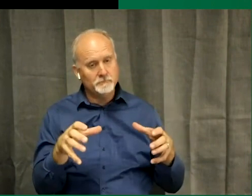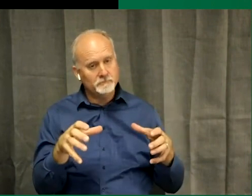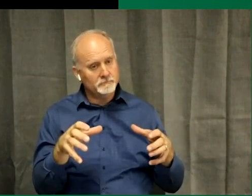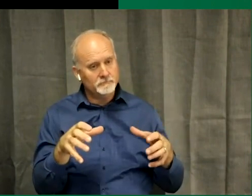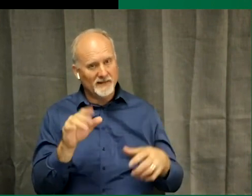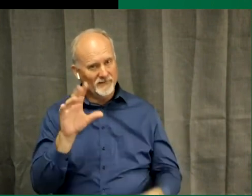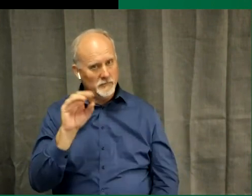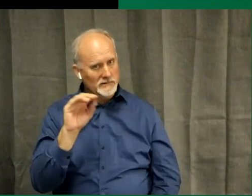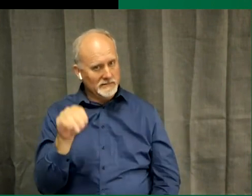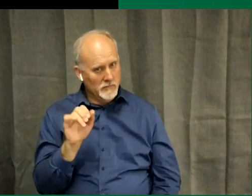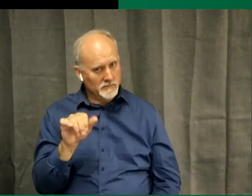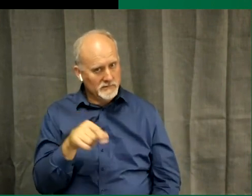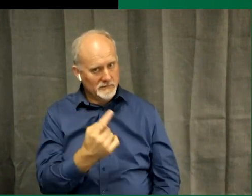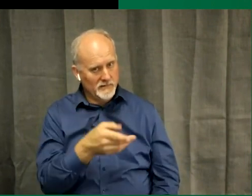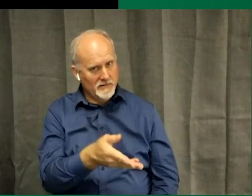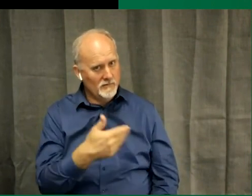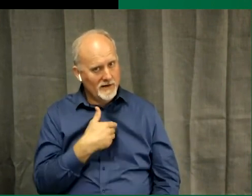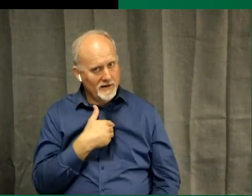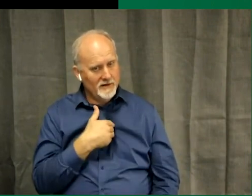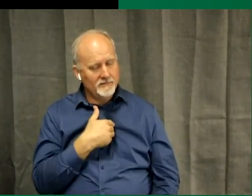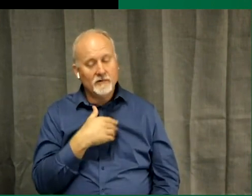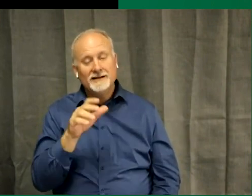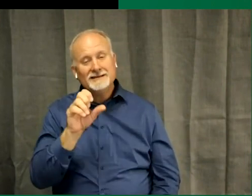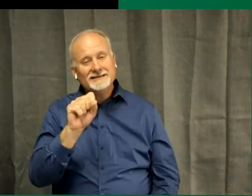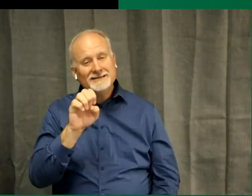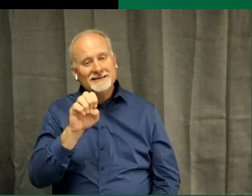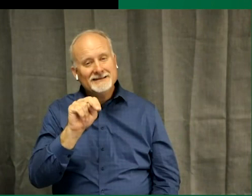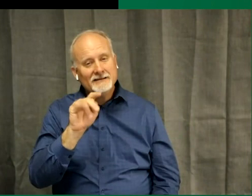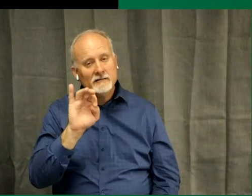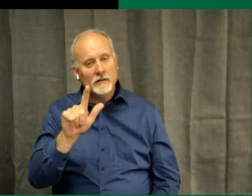we know at uab from all the fantastic sentinel testing that you all are doing is that one in